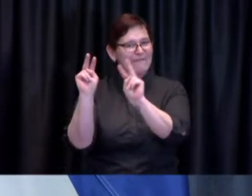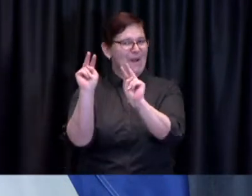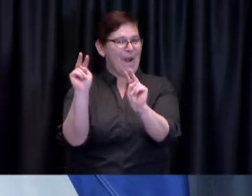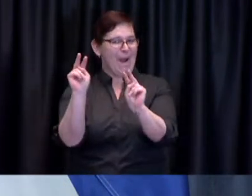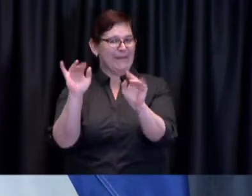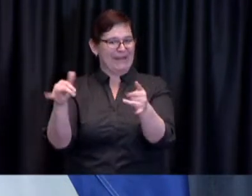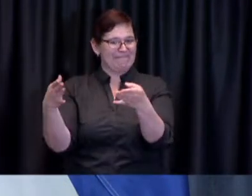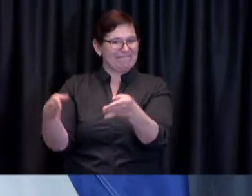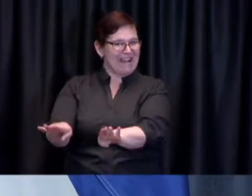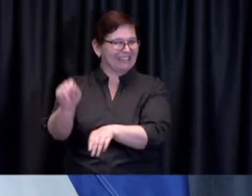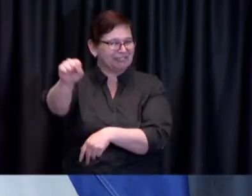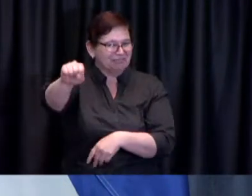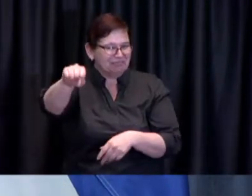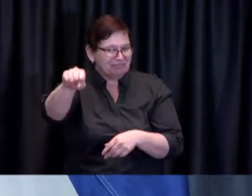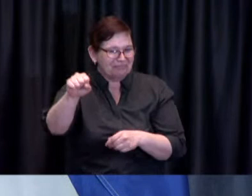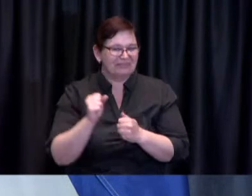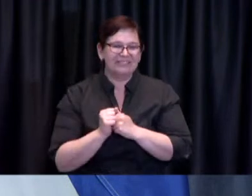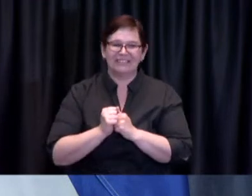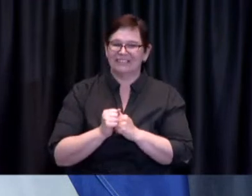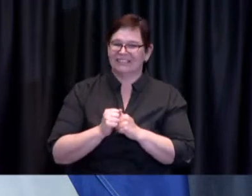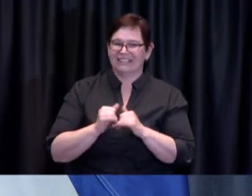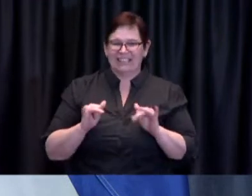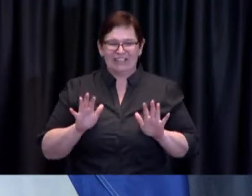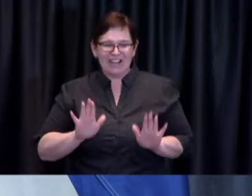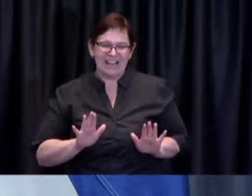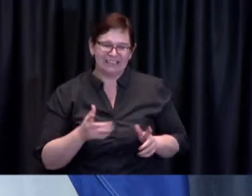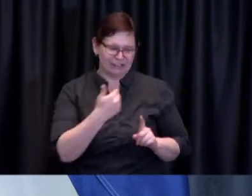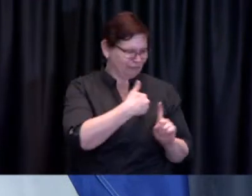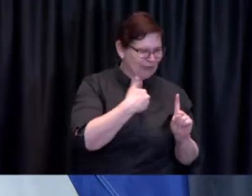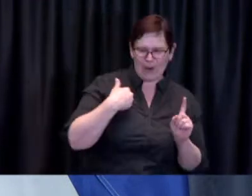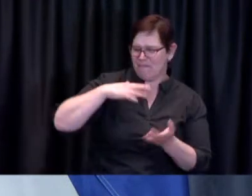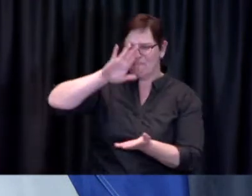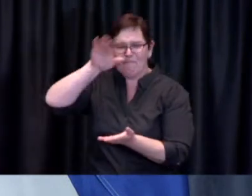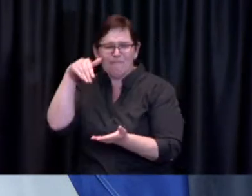it is great to have Toronto Montreal two of the long-standing rivals that many people remember